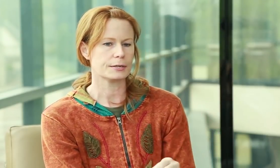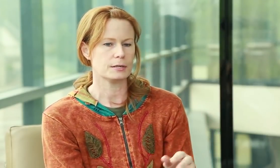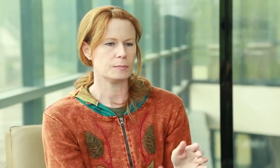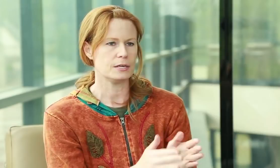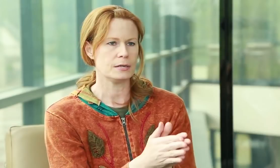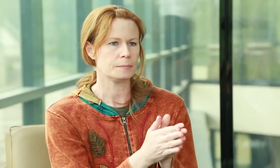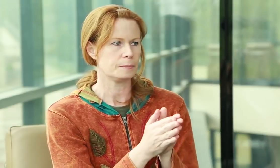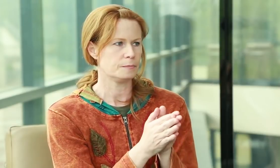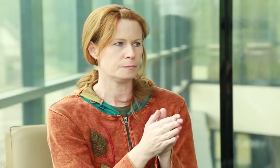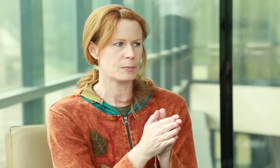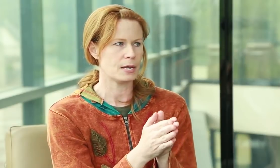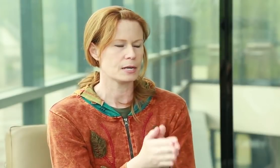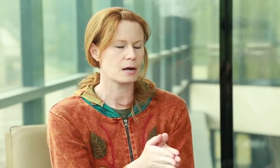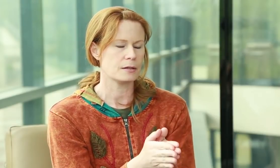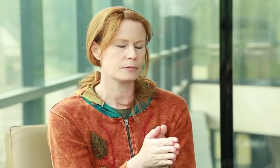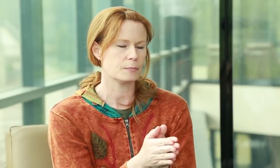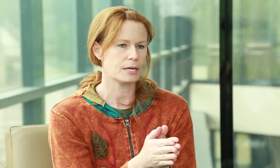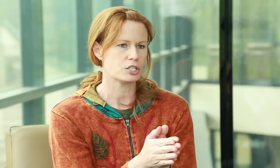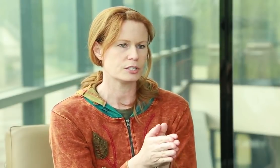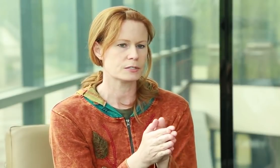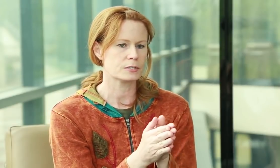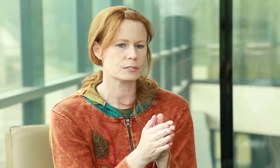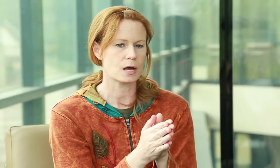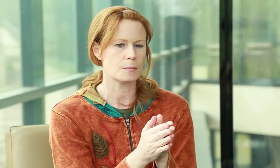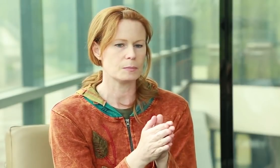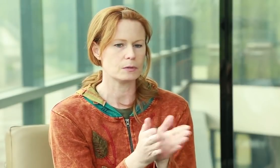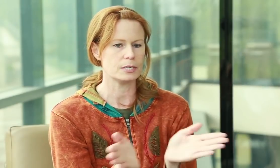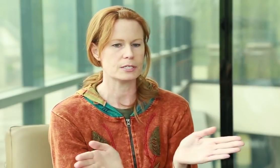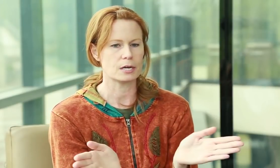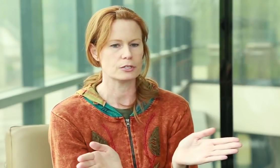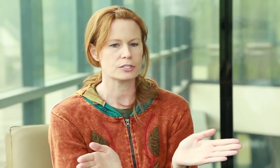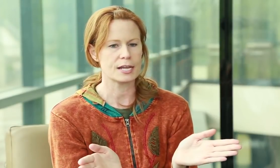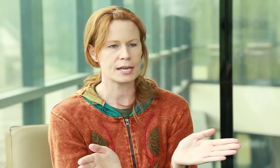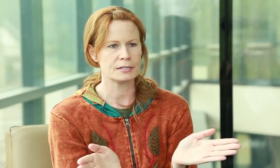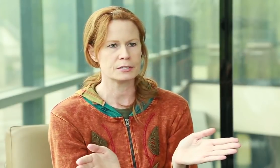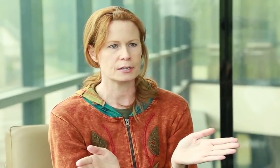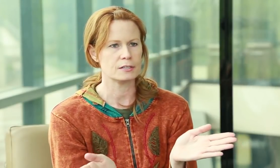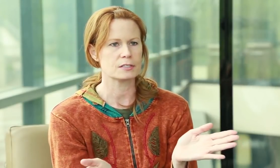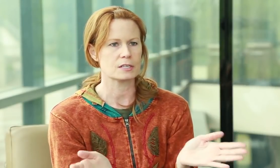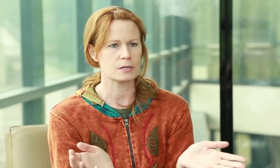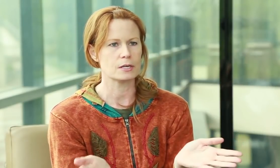it can be, depending on the patient's, um, ability to understand - and this is something